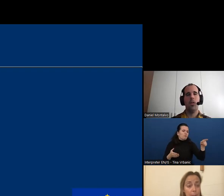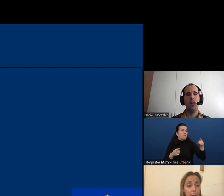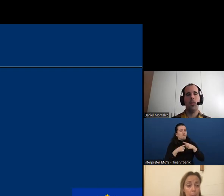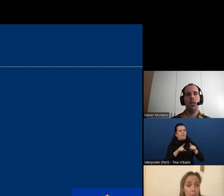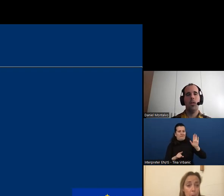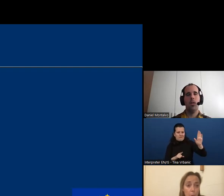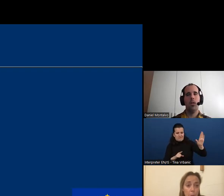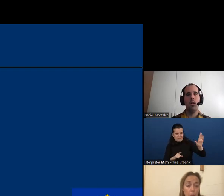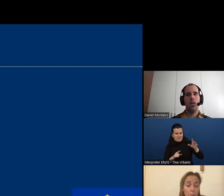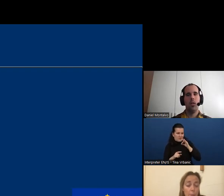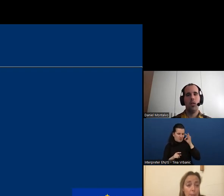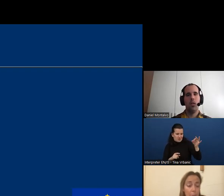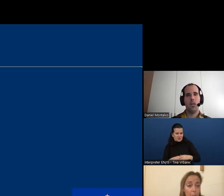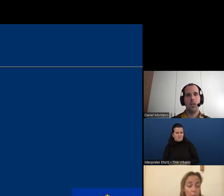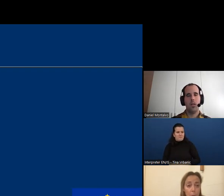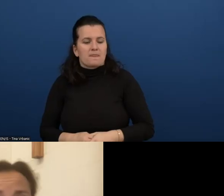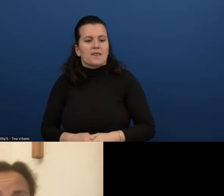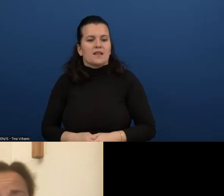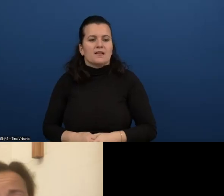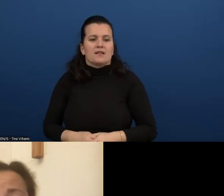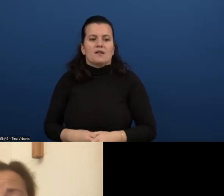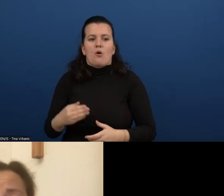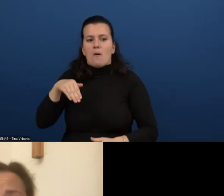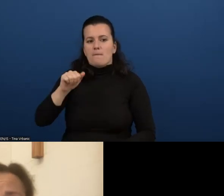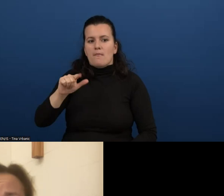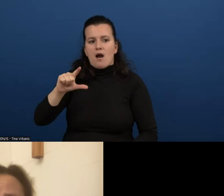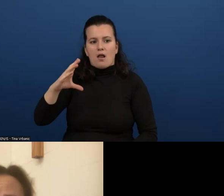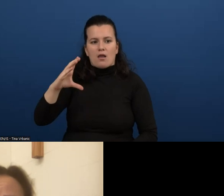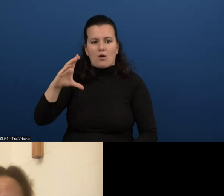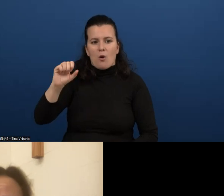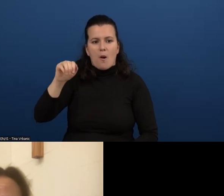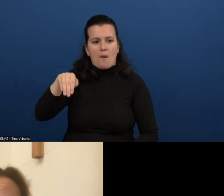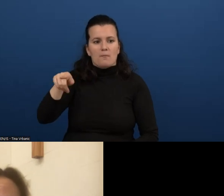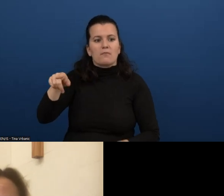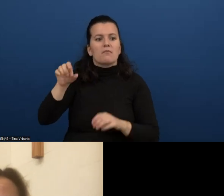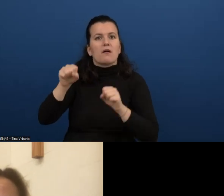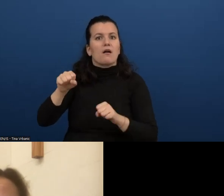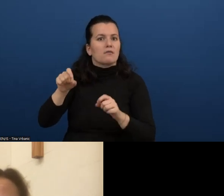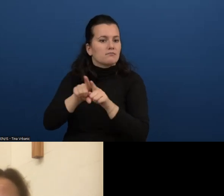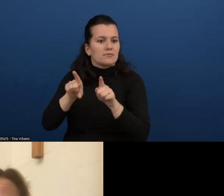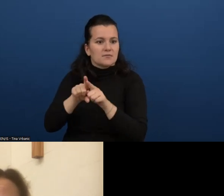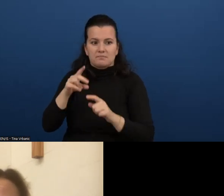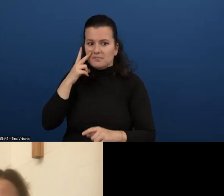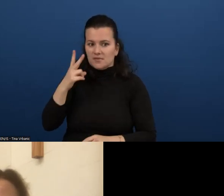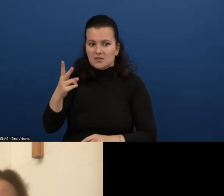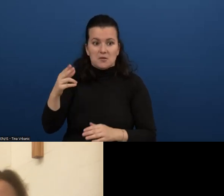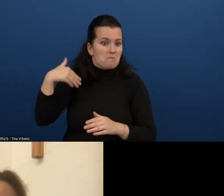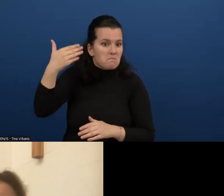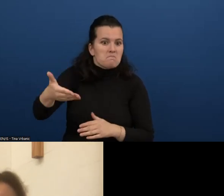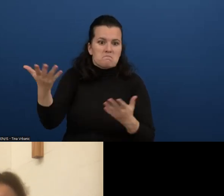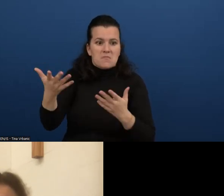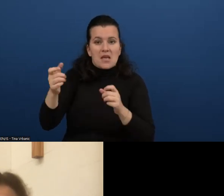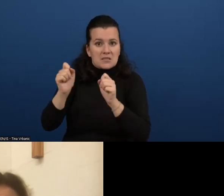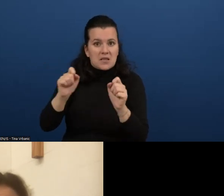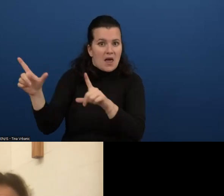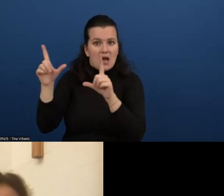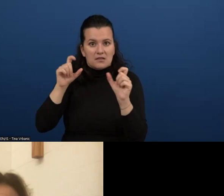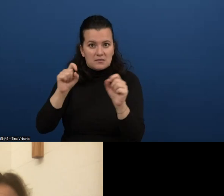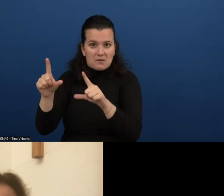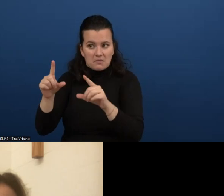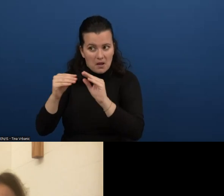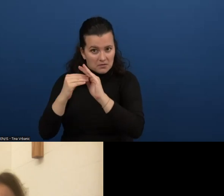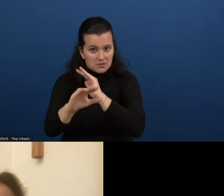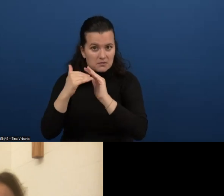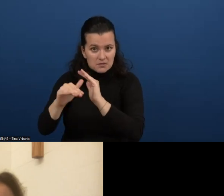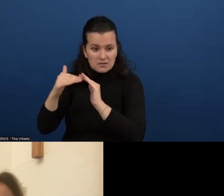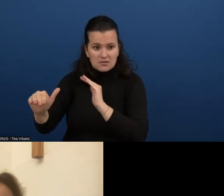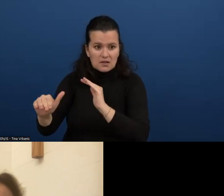so you can contact us directly if you have any questions around certifications.